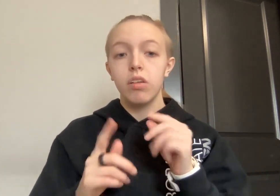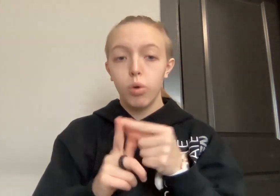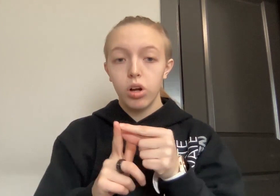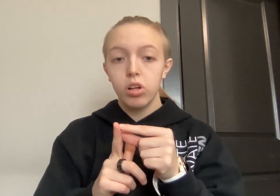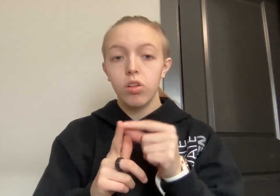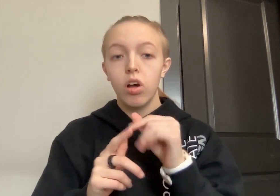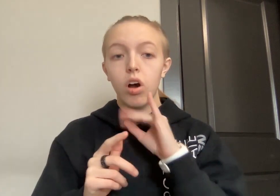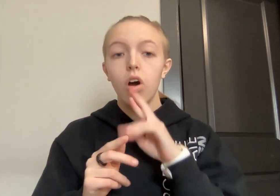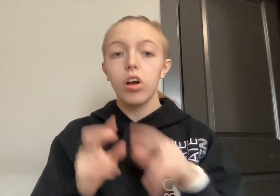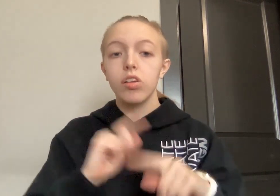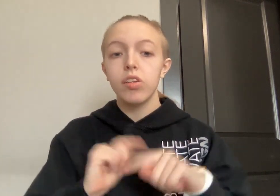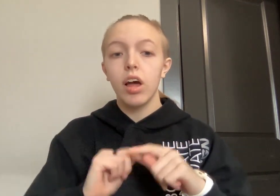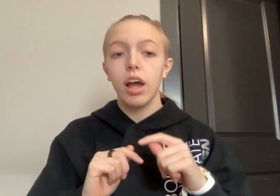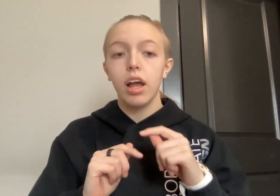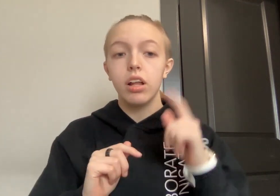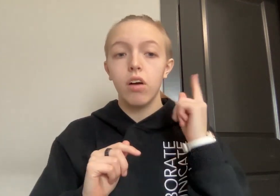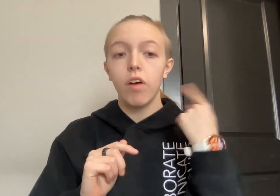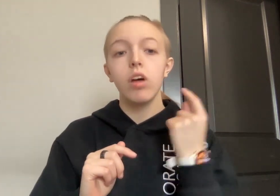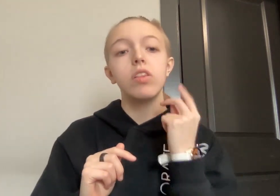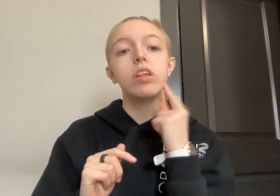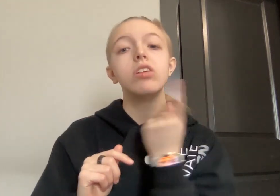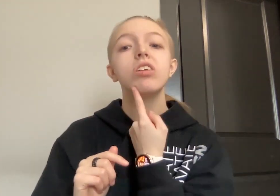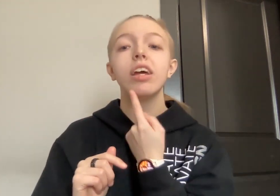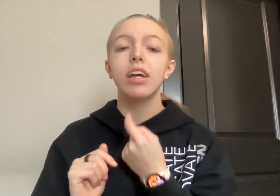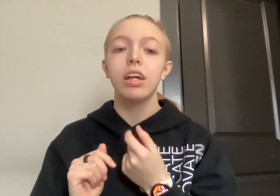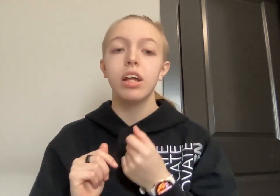words are sign around the chin